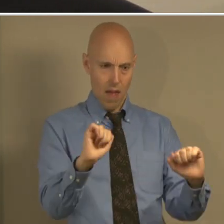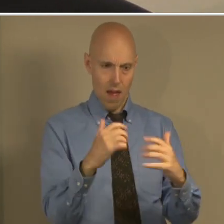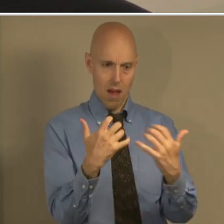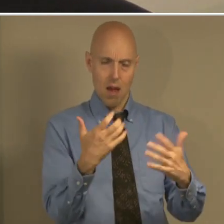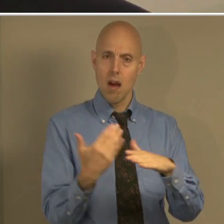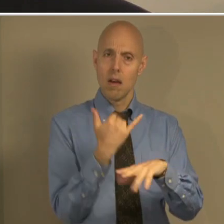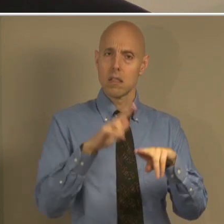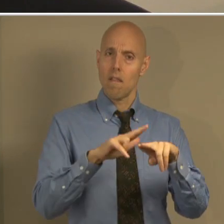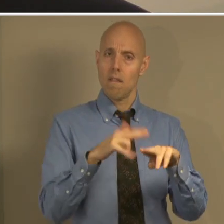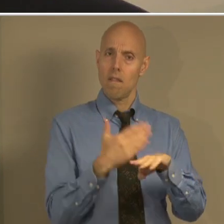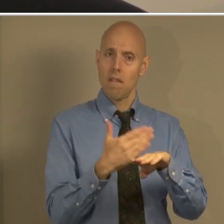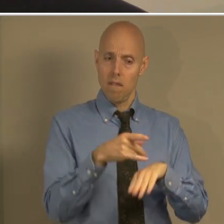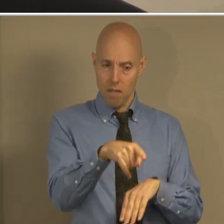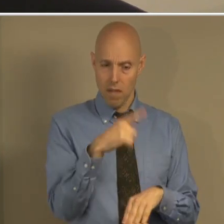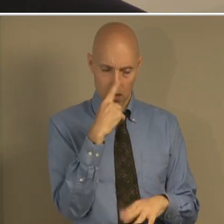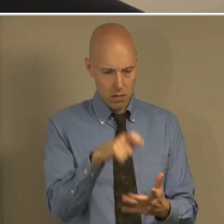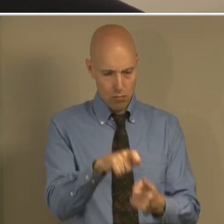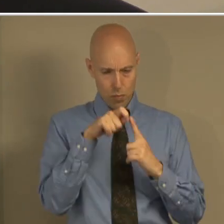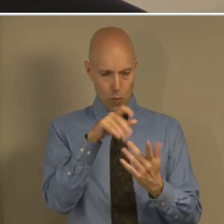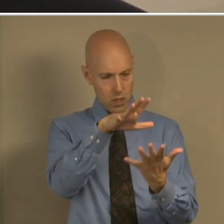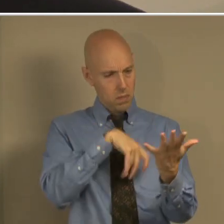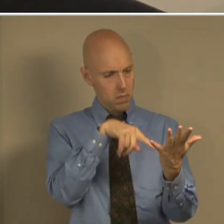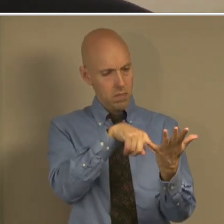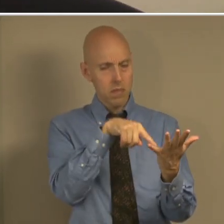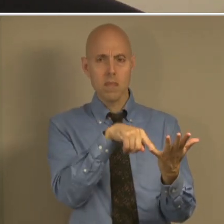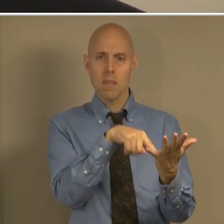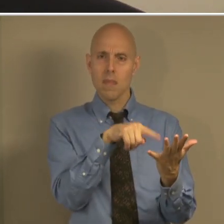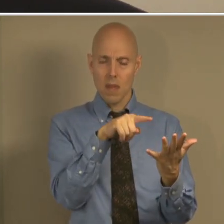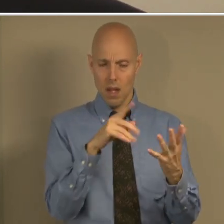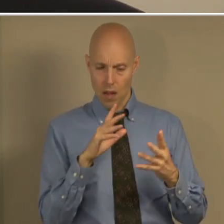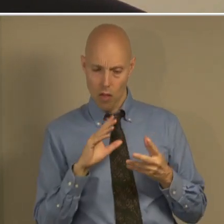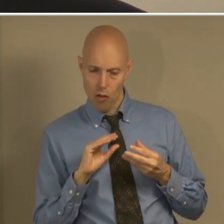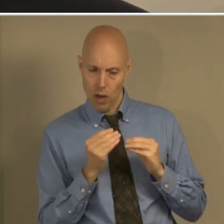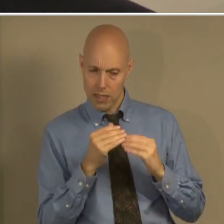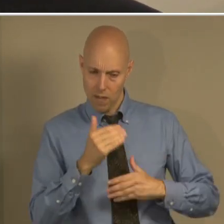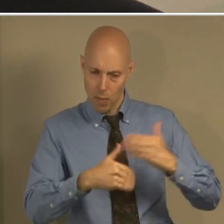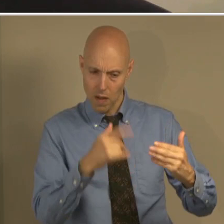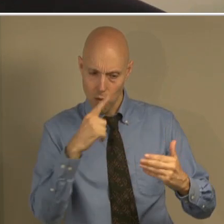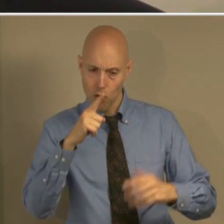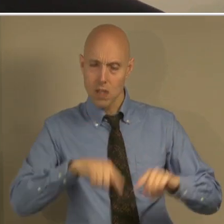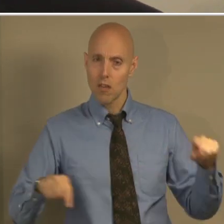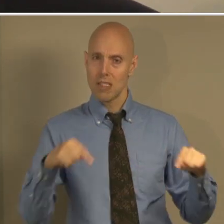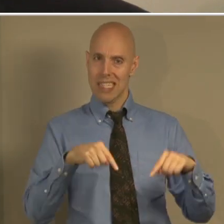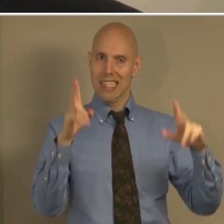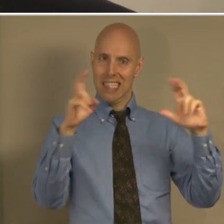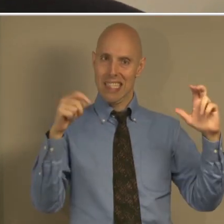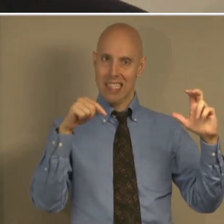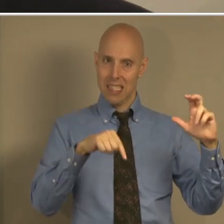and to give us proposals based on the creative case for diversity. Now, the creative case for diversity